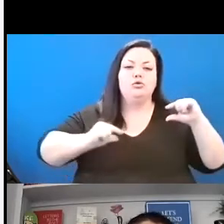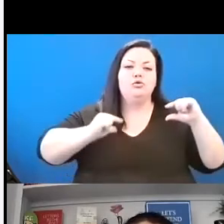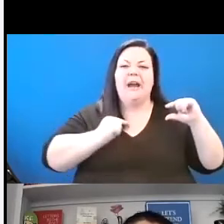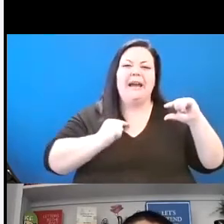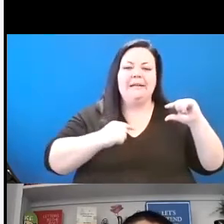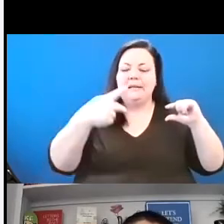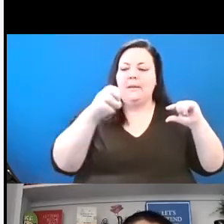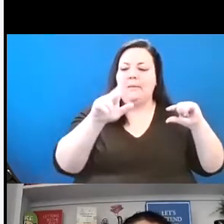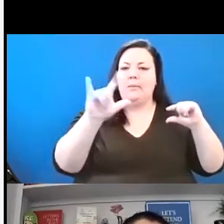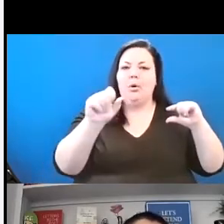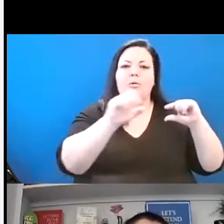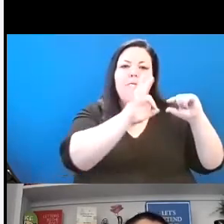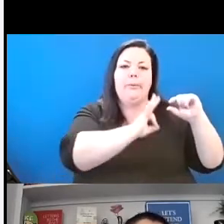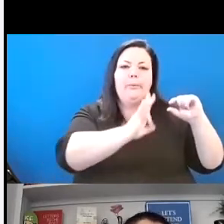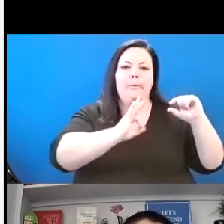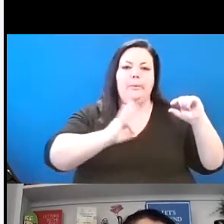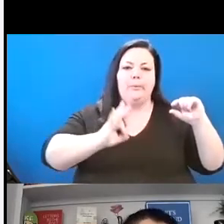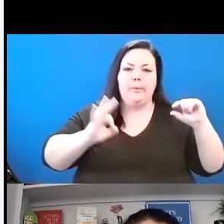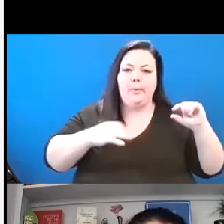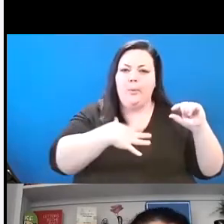poured milk recede in the allegory